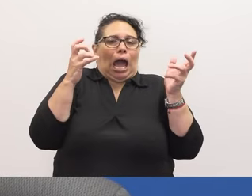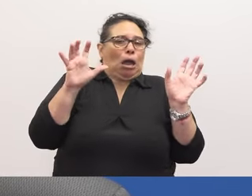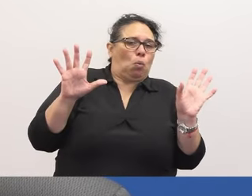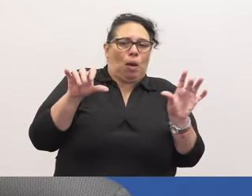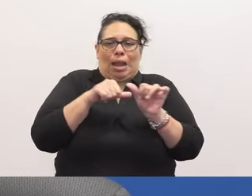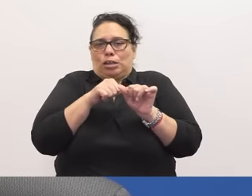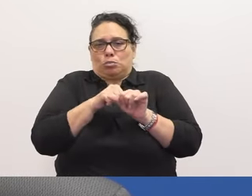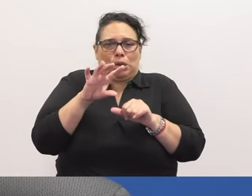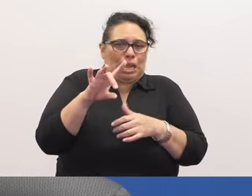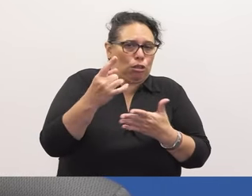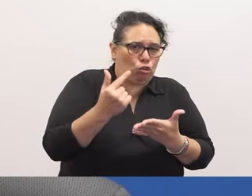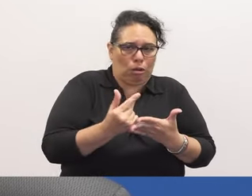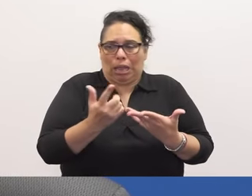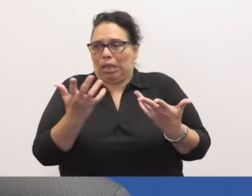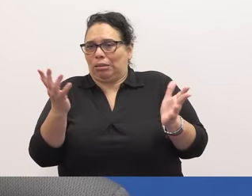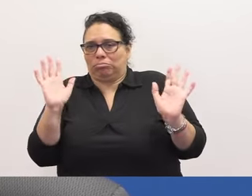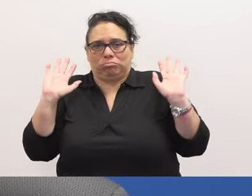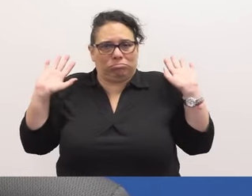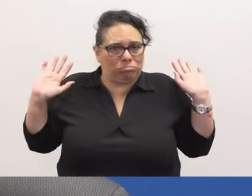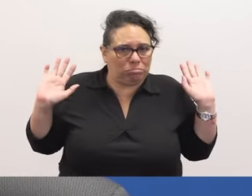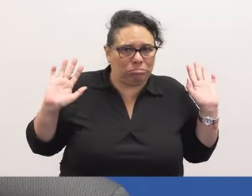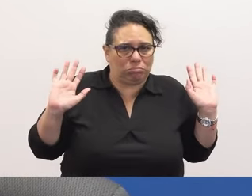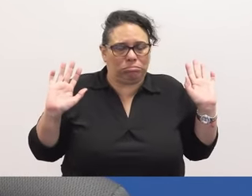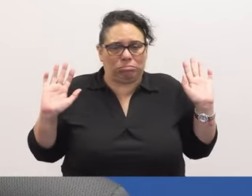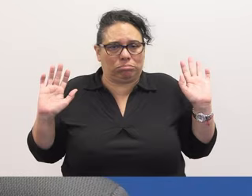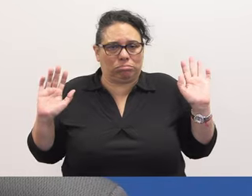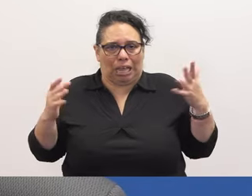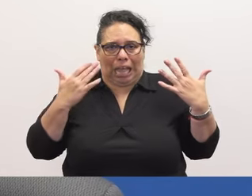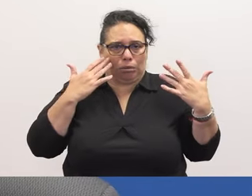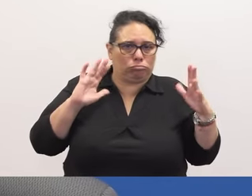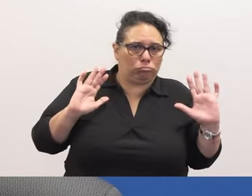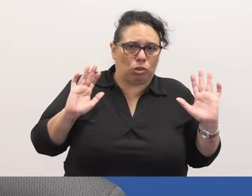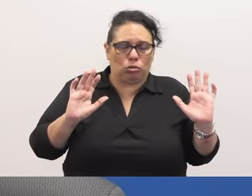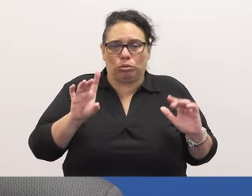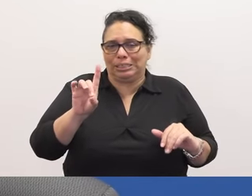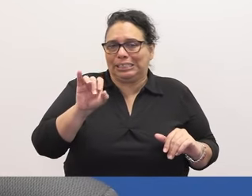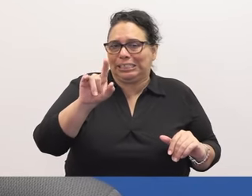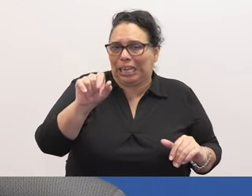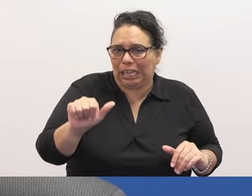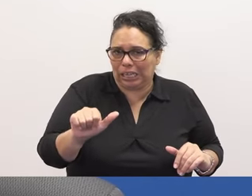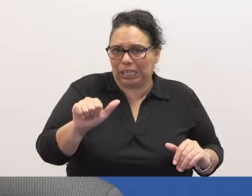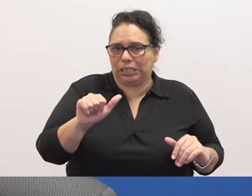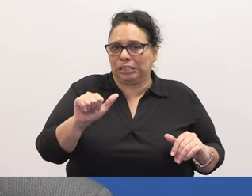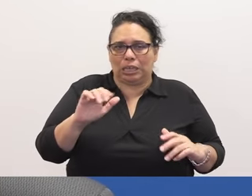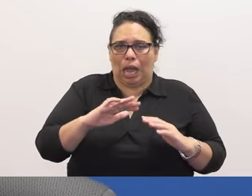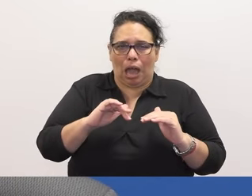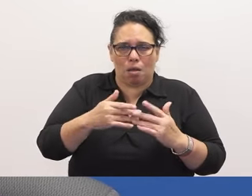And it's gonna affect your outcomes and I just don't know any data or that's how those decisions are made.